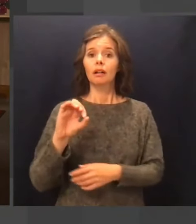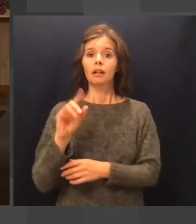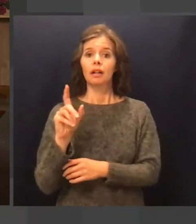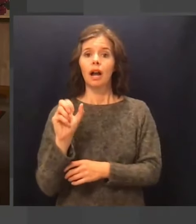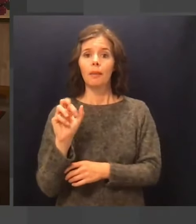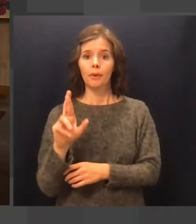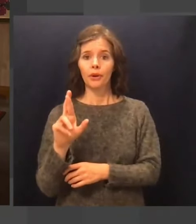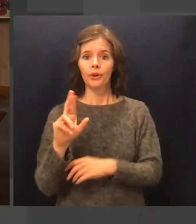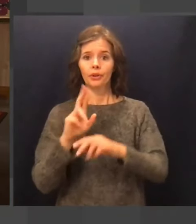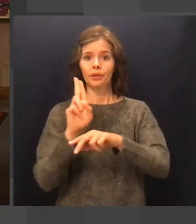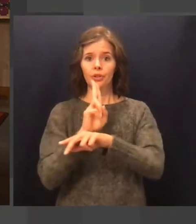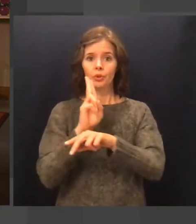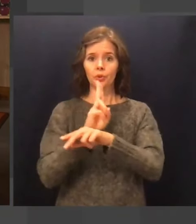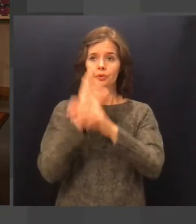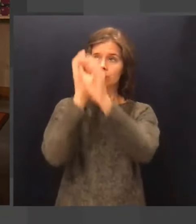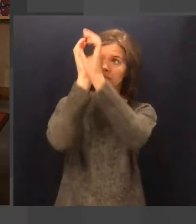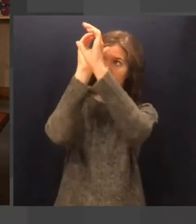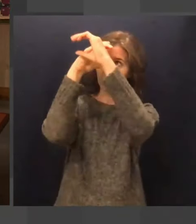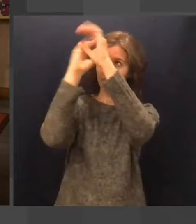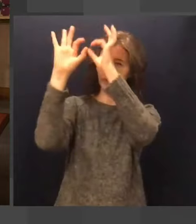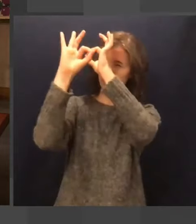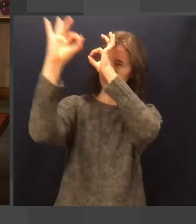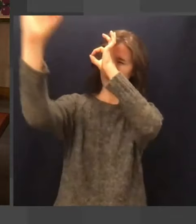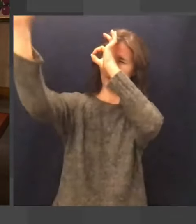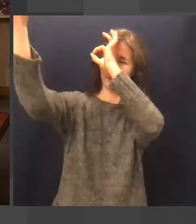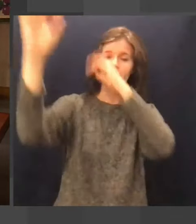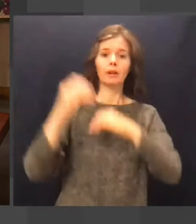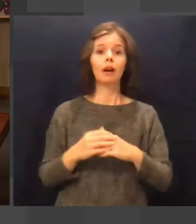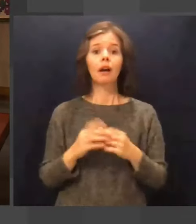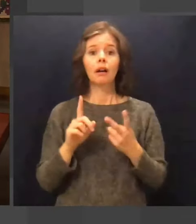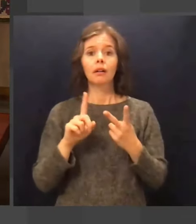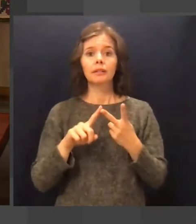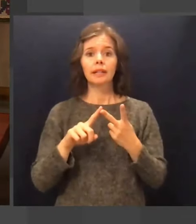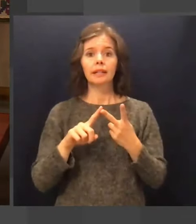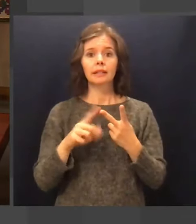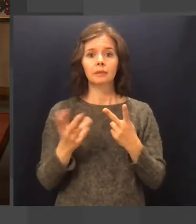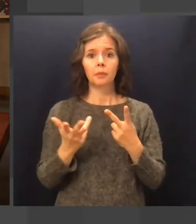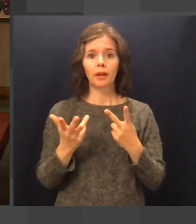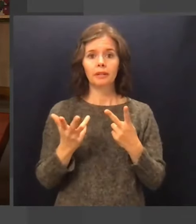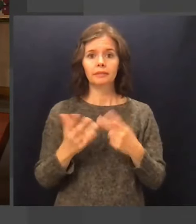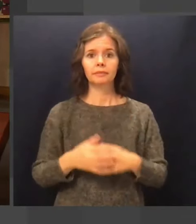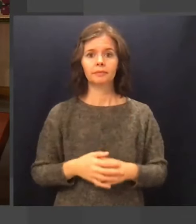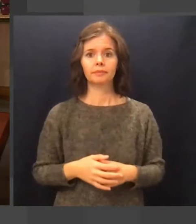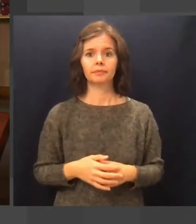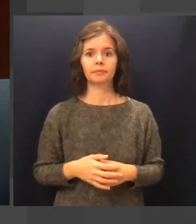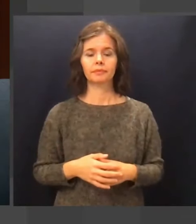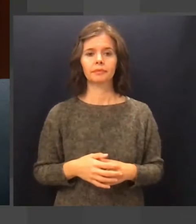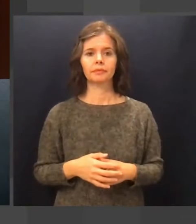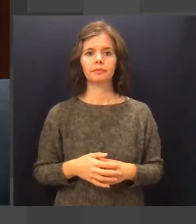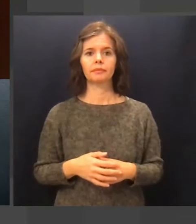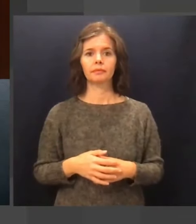AND COPPER WON'T ONLY BE USED FOR THE TELESCOPE, YOU HAVE ANOTHER REALLY COOL THAT YOU